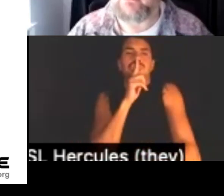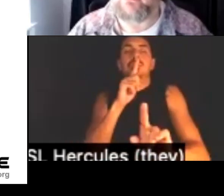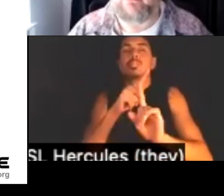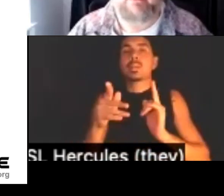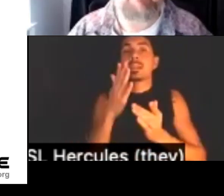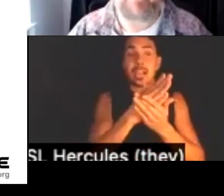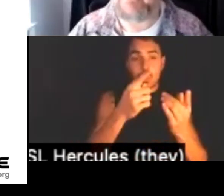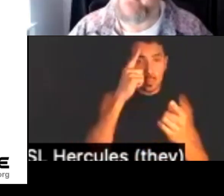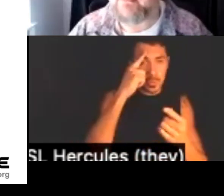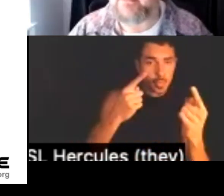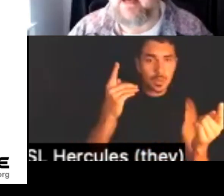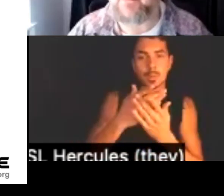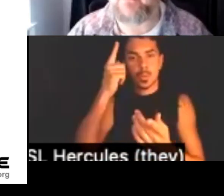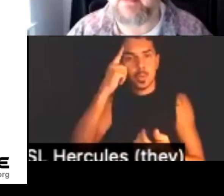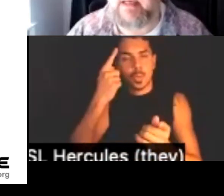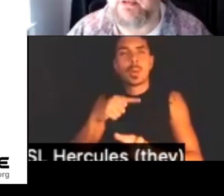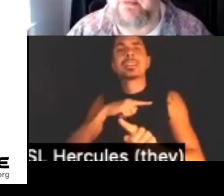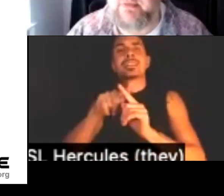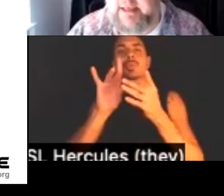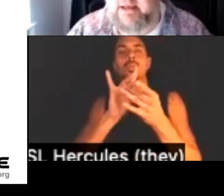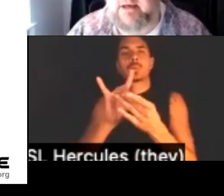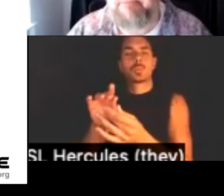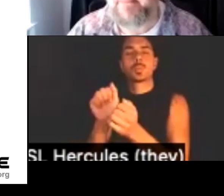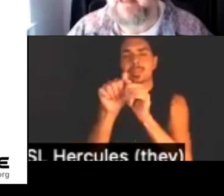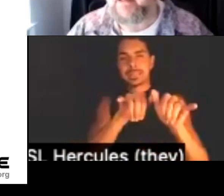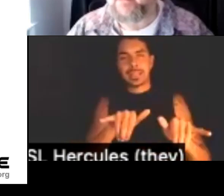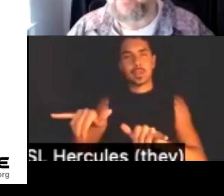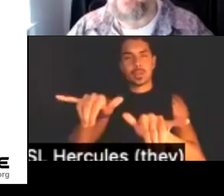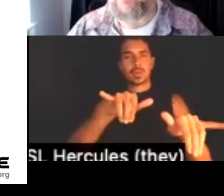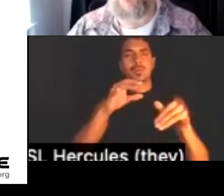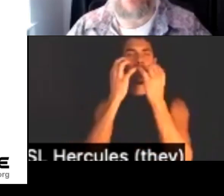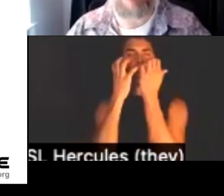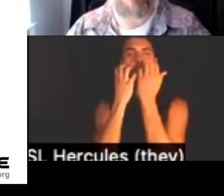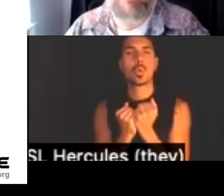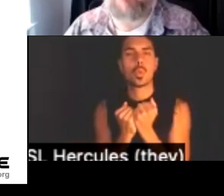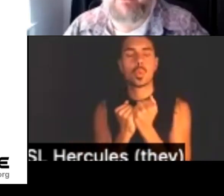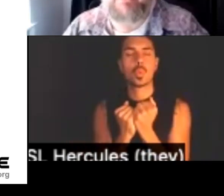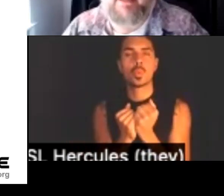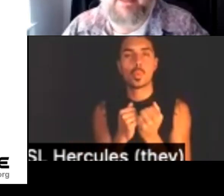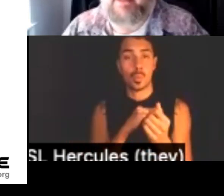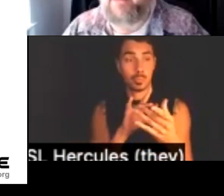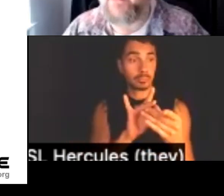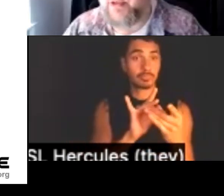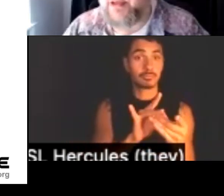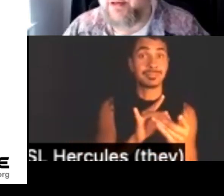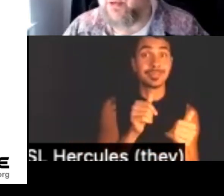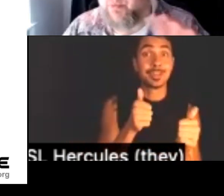to different types of standards of care that we may or may not have to adhere to.